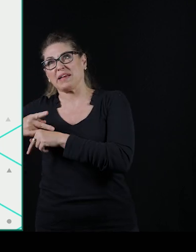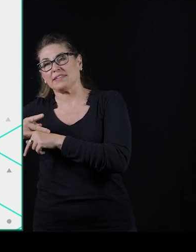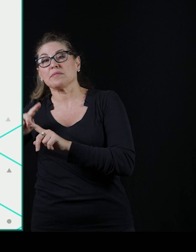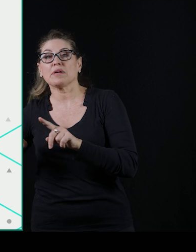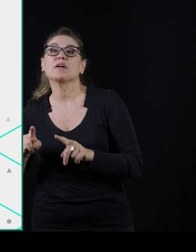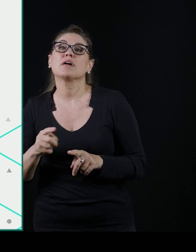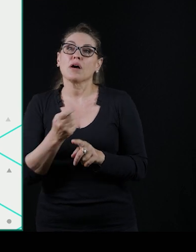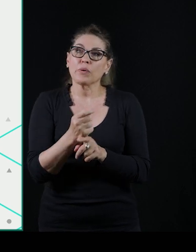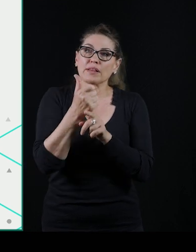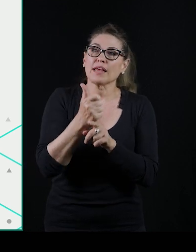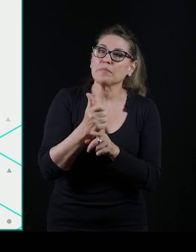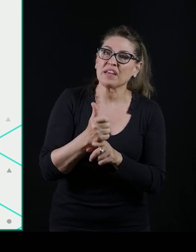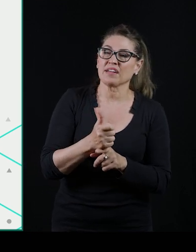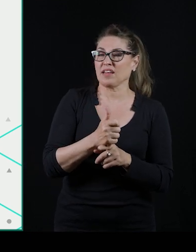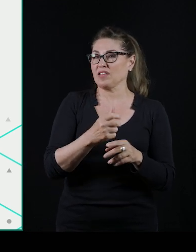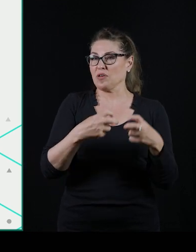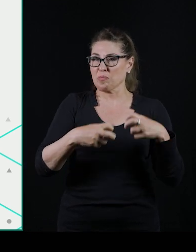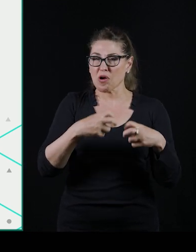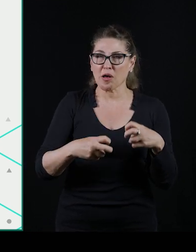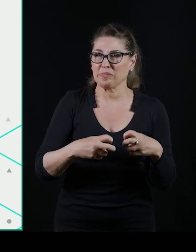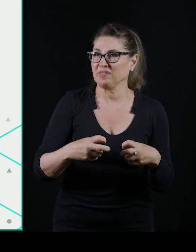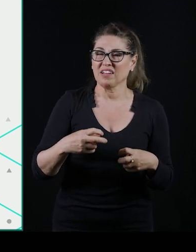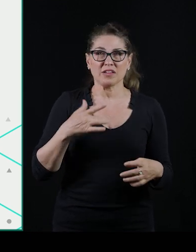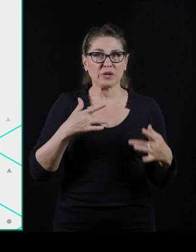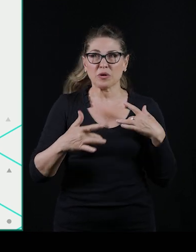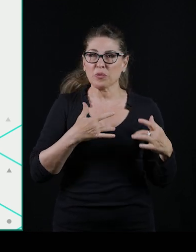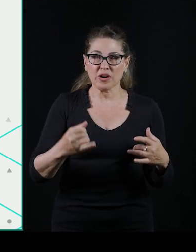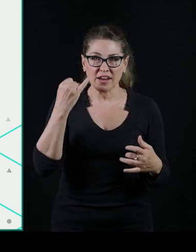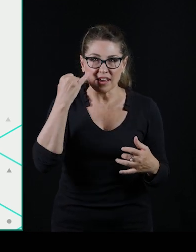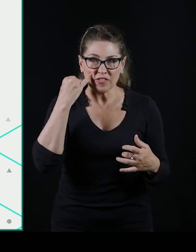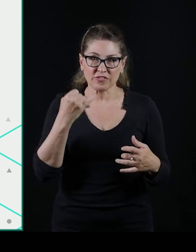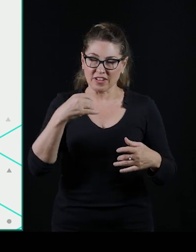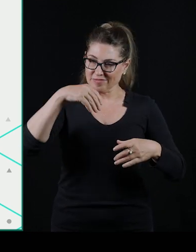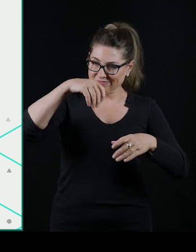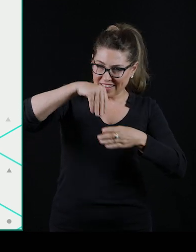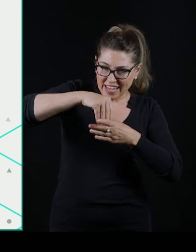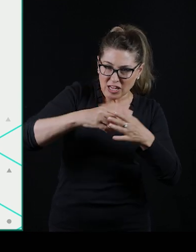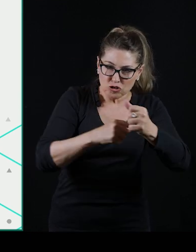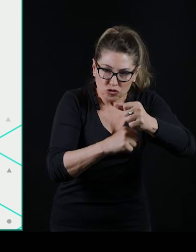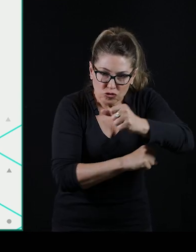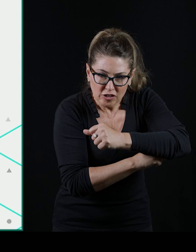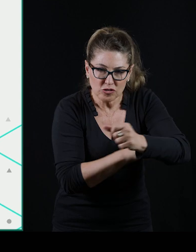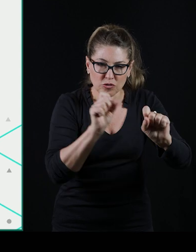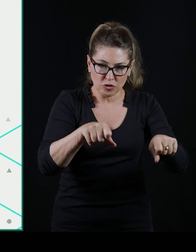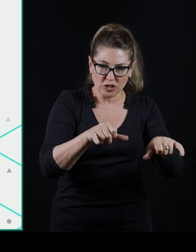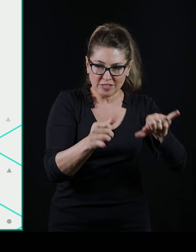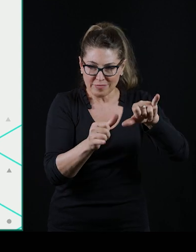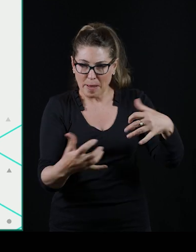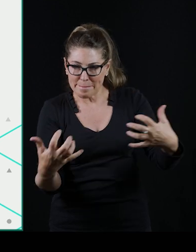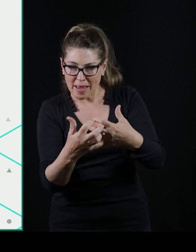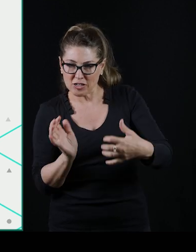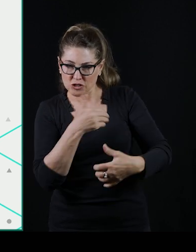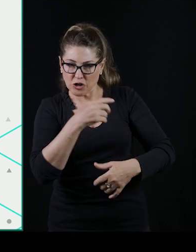but we also eliminated the burden of needing to worry about whether or not our infrastructure was gonna be able to scale to meet our needs.